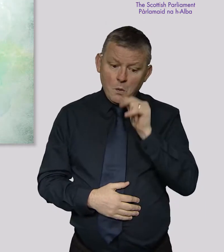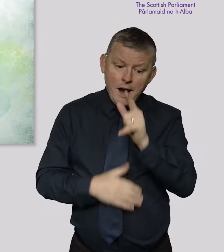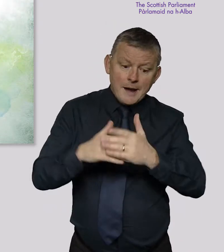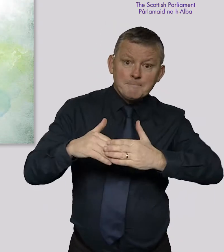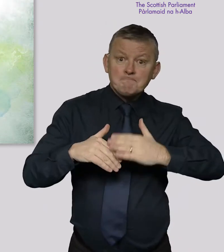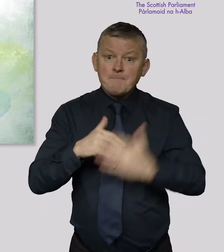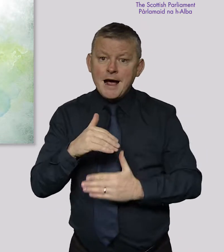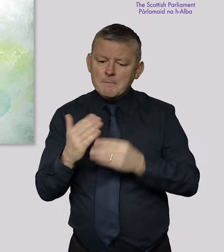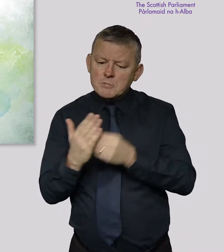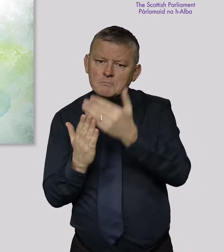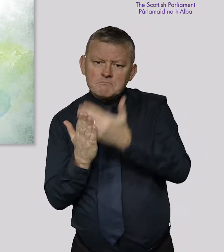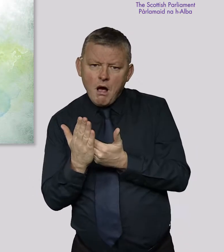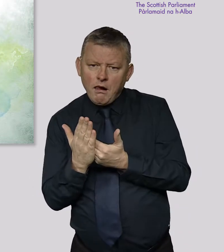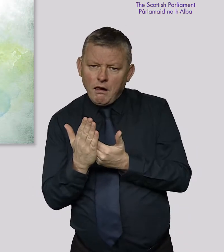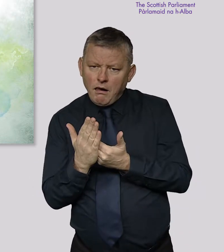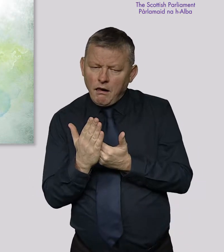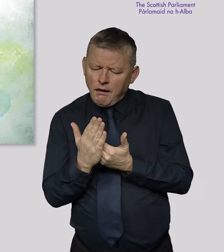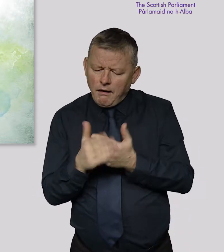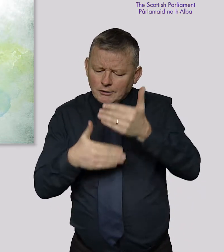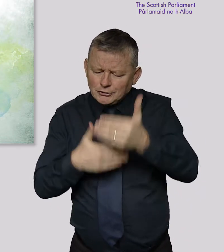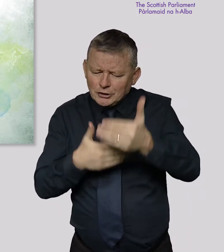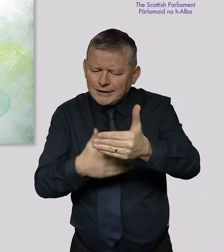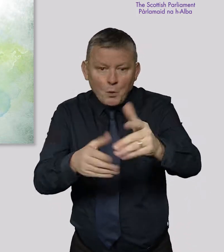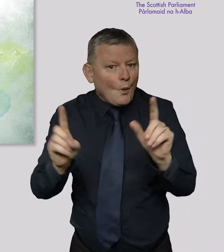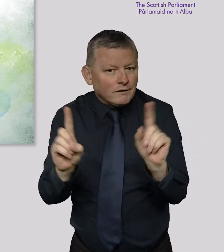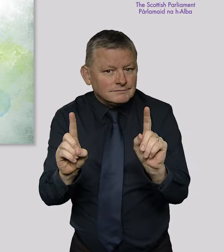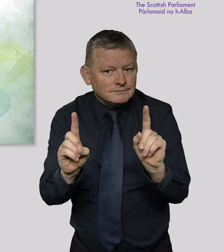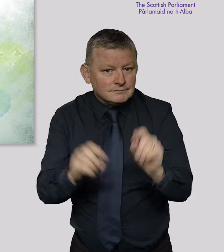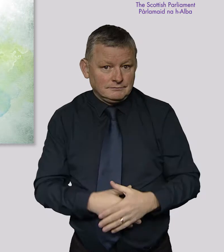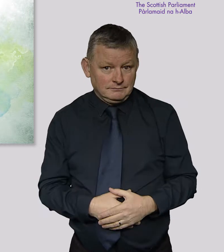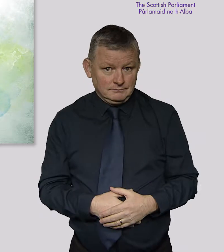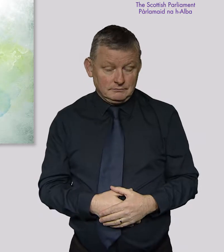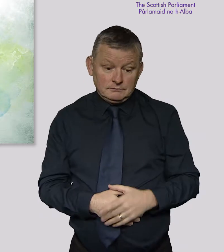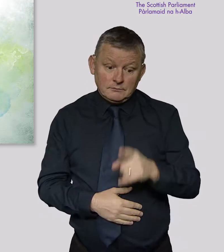What are the stages to pass the Budget Bill?